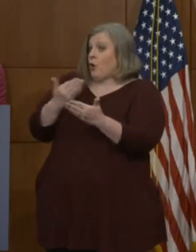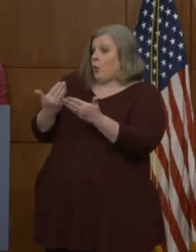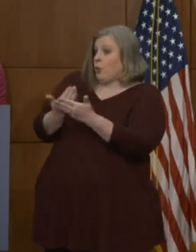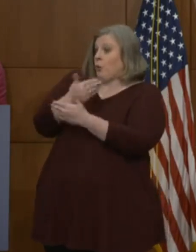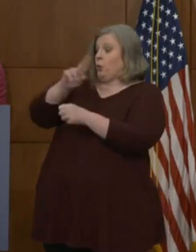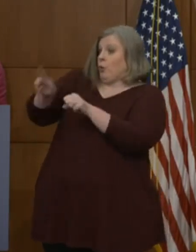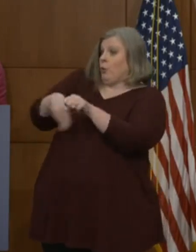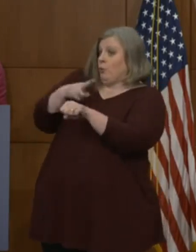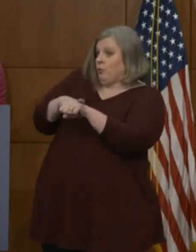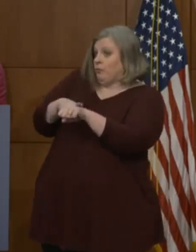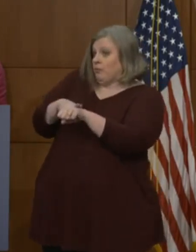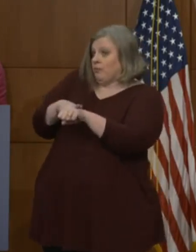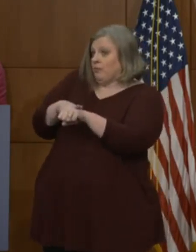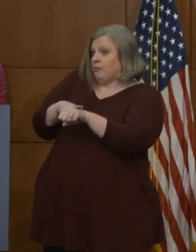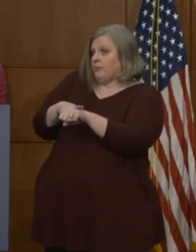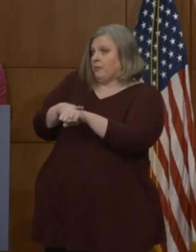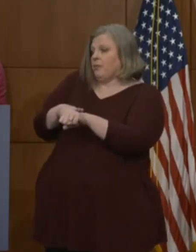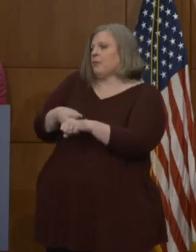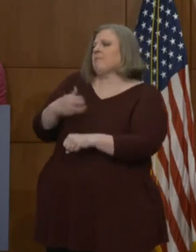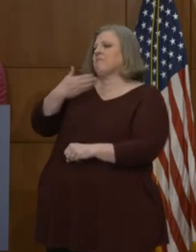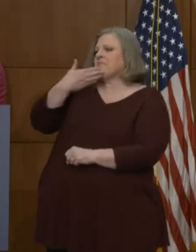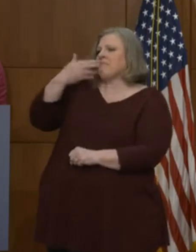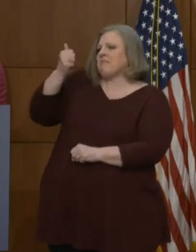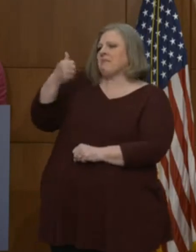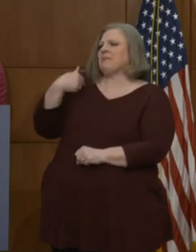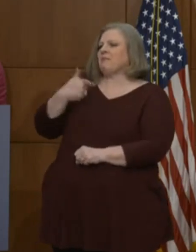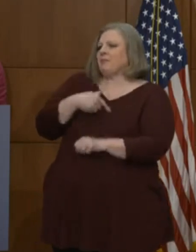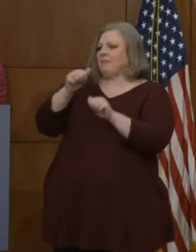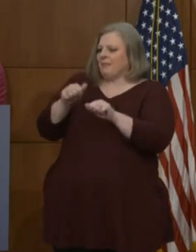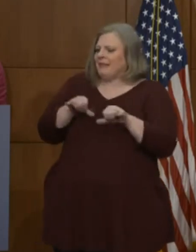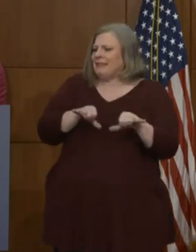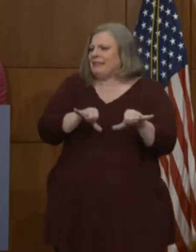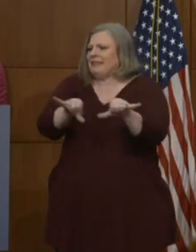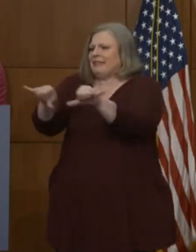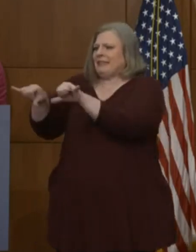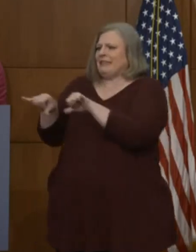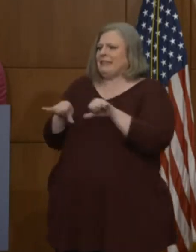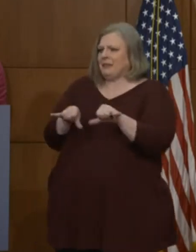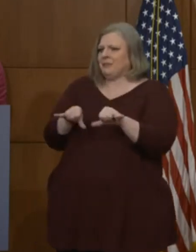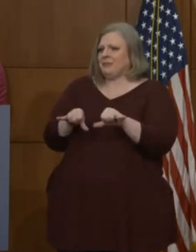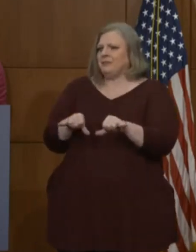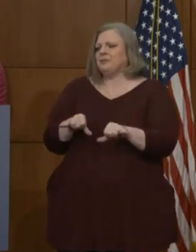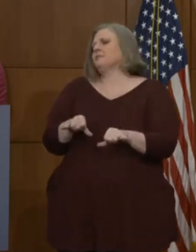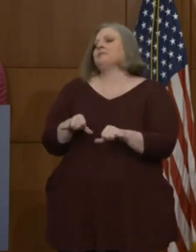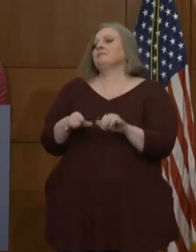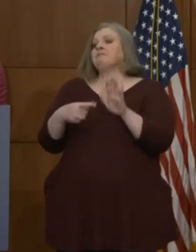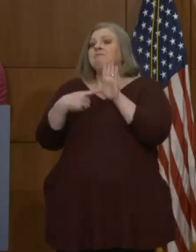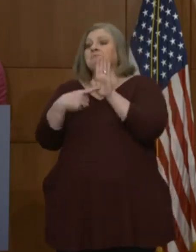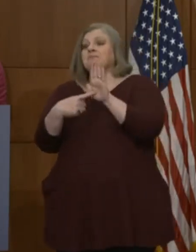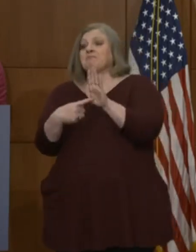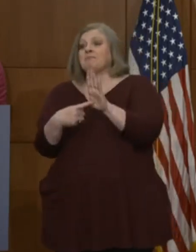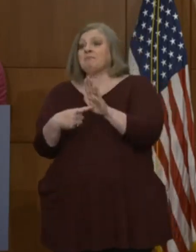NEW NORMAL THAT. THEY CLOSE WE CAN BE THE MORE CONSISTENT WE CAN BE THE MORE CONSISTENT WE CAN BE- THE BETTER AND I’LL CAN BE- THE BETTER AND I’LL JUST GIVE YOU A QUICK EXAMPLE-